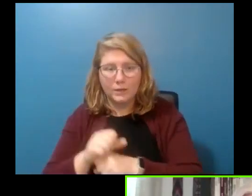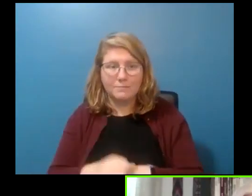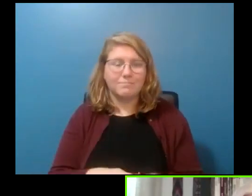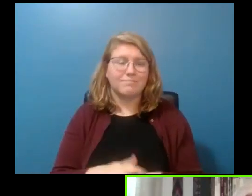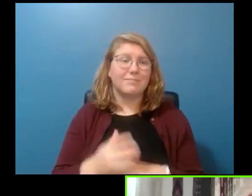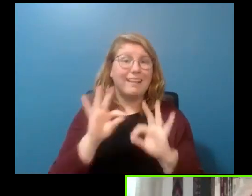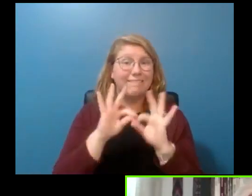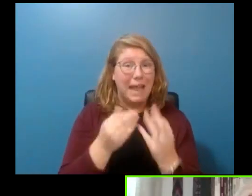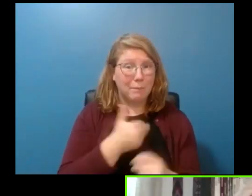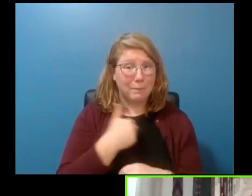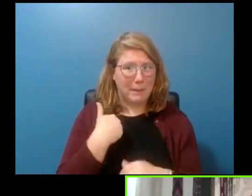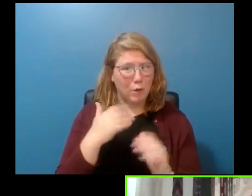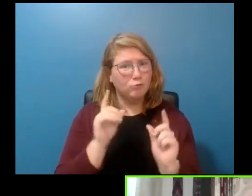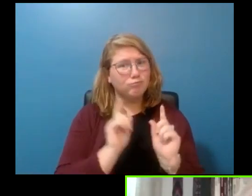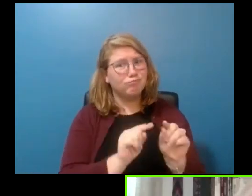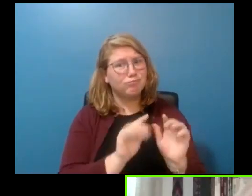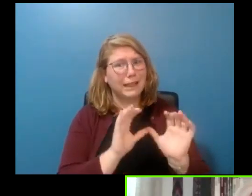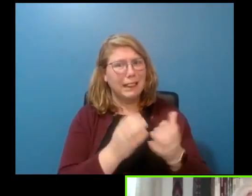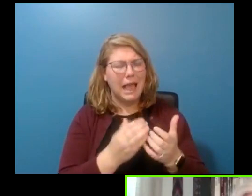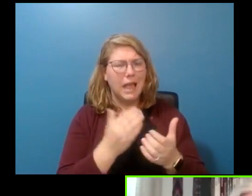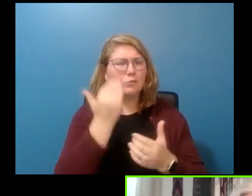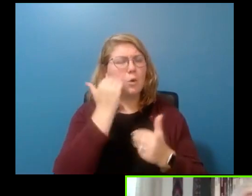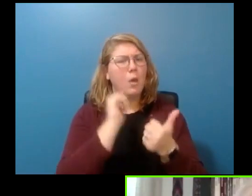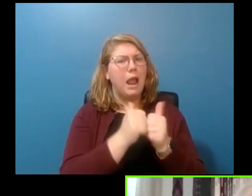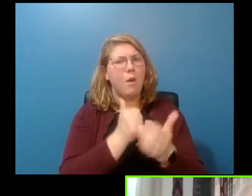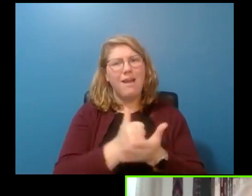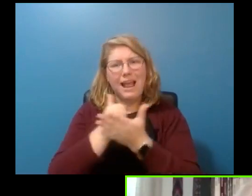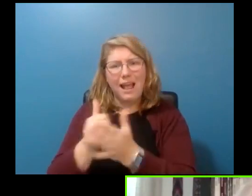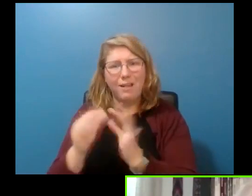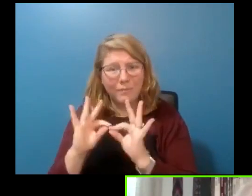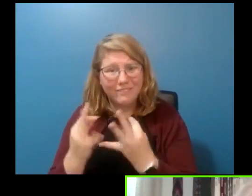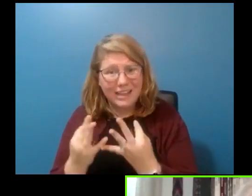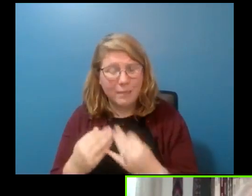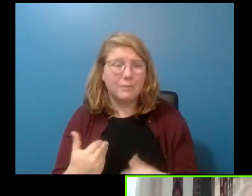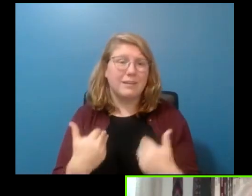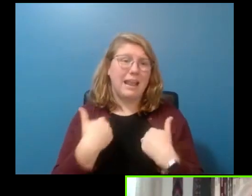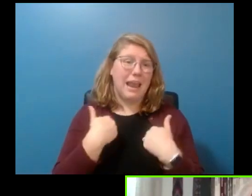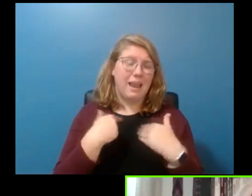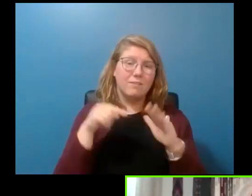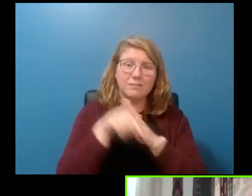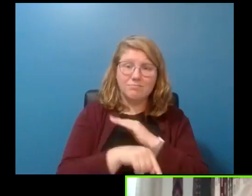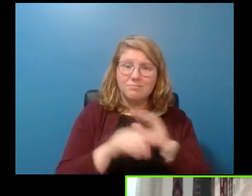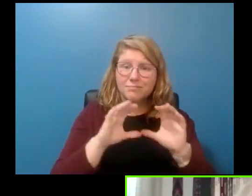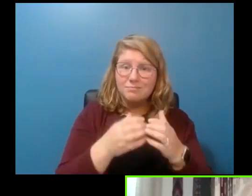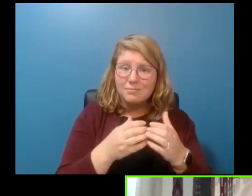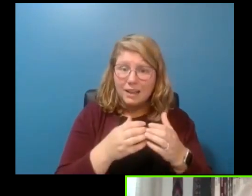their tool box to handle this. So, we need to focus not necessarily on academics, but